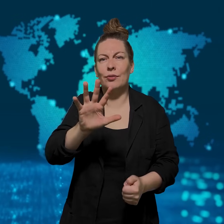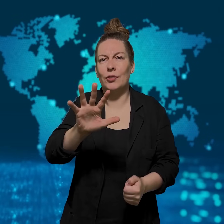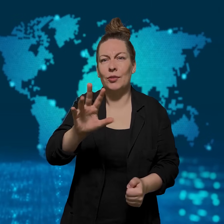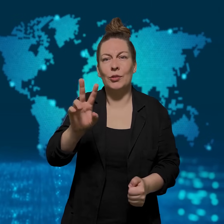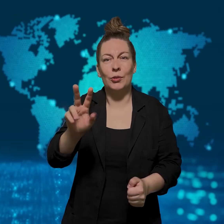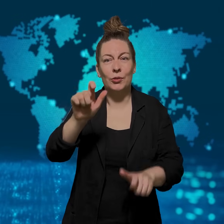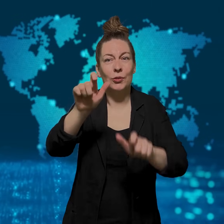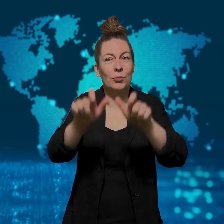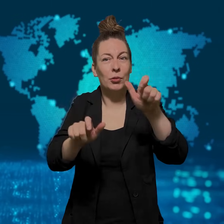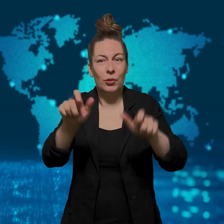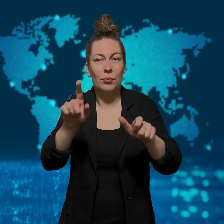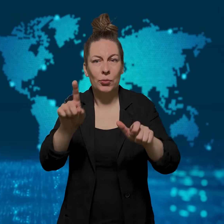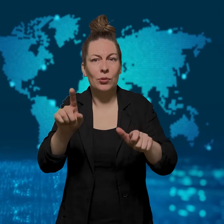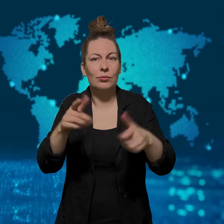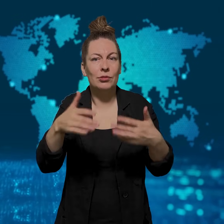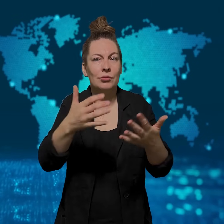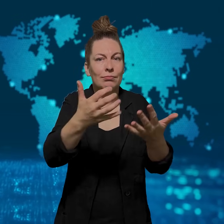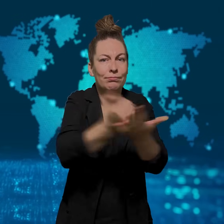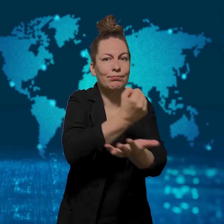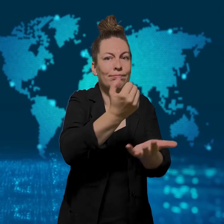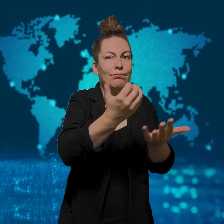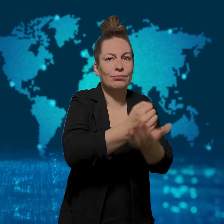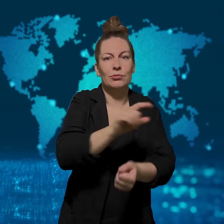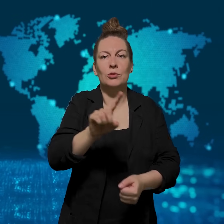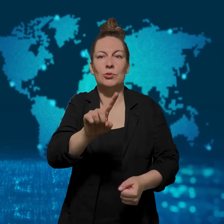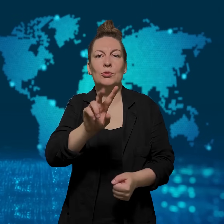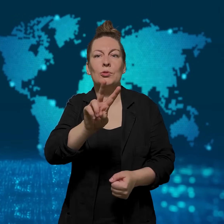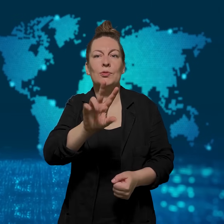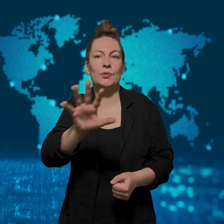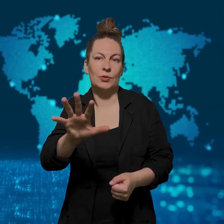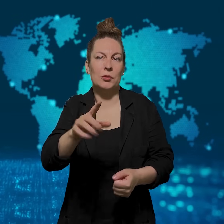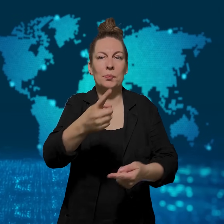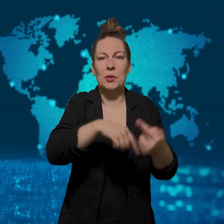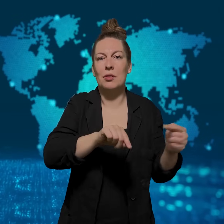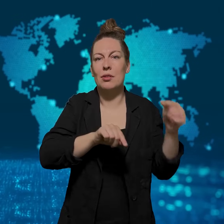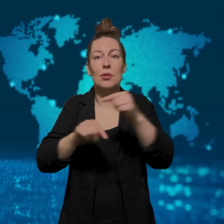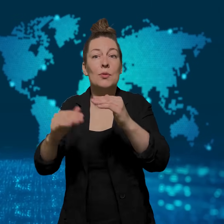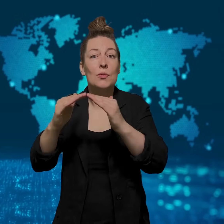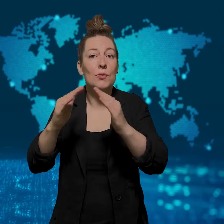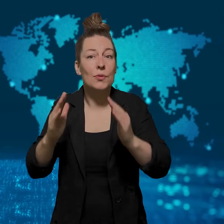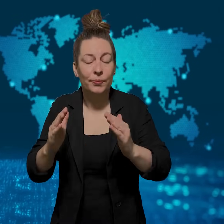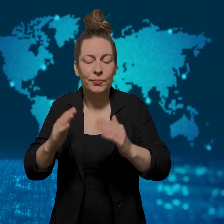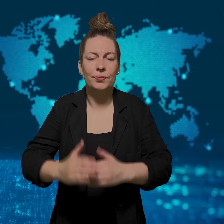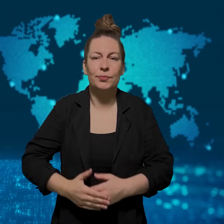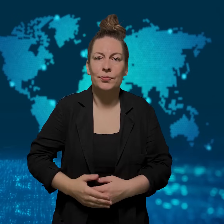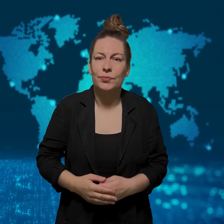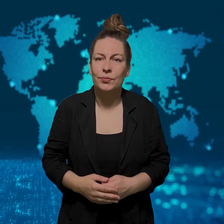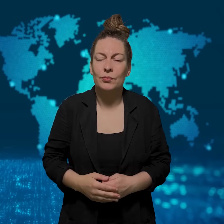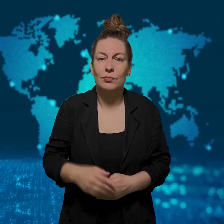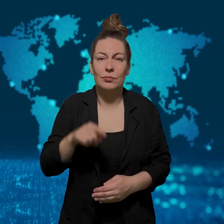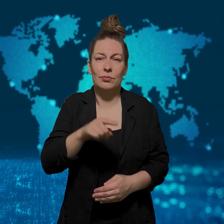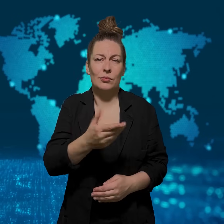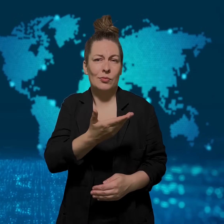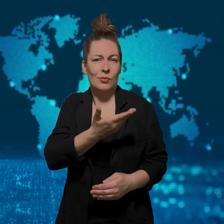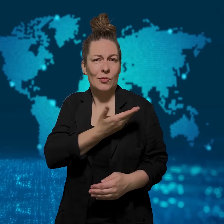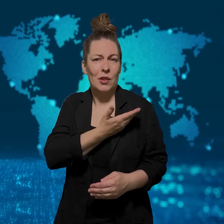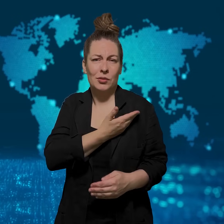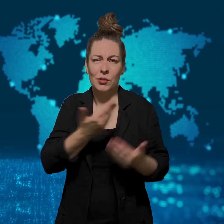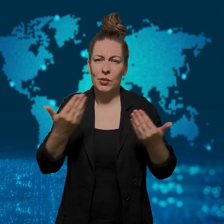originally taken captive.